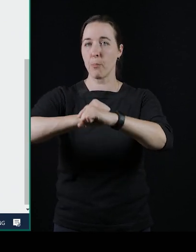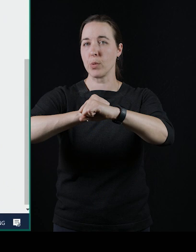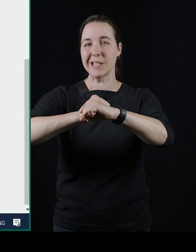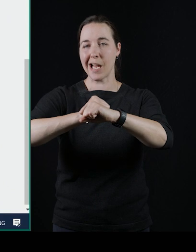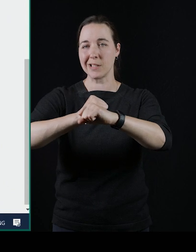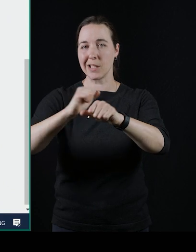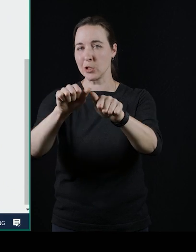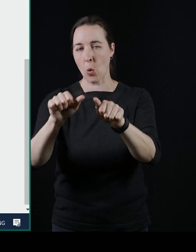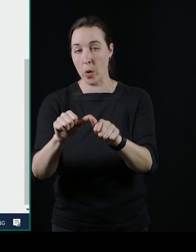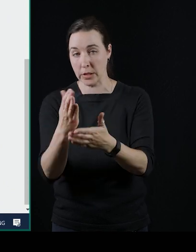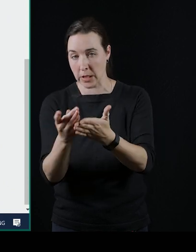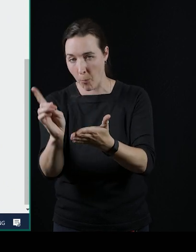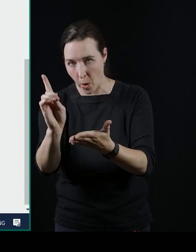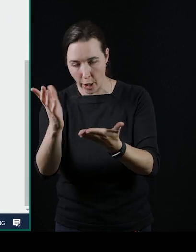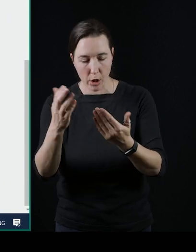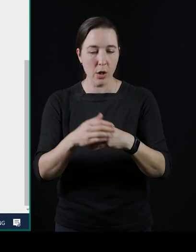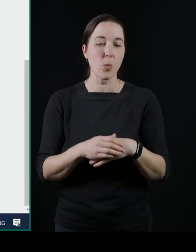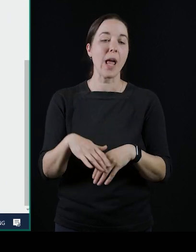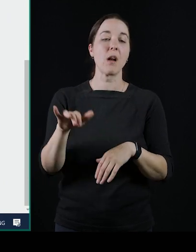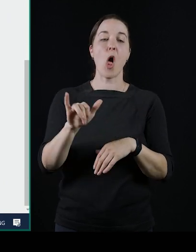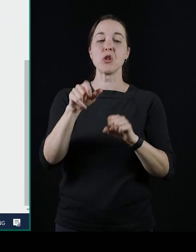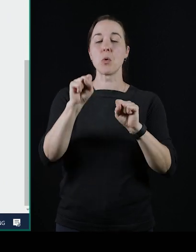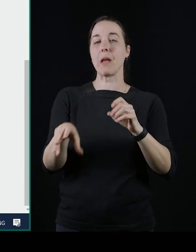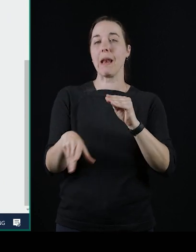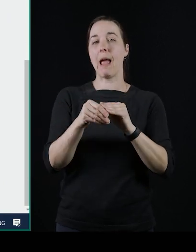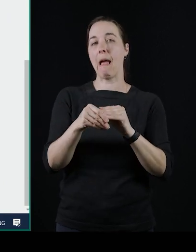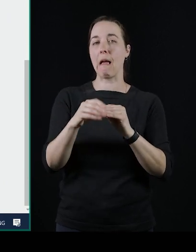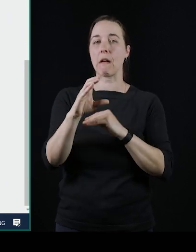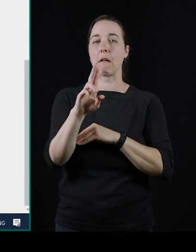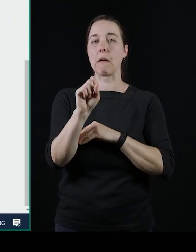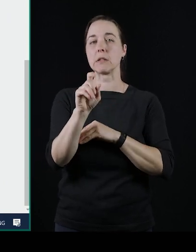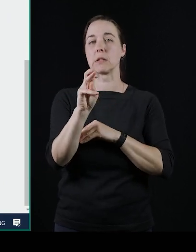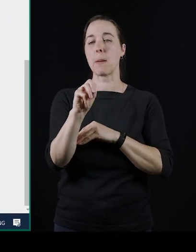a protected resource somewhere, you can also add custom meta data.